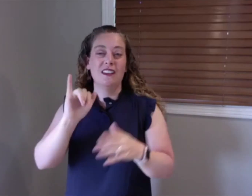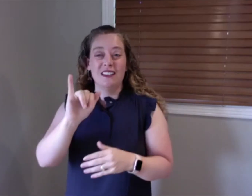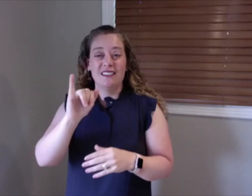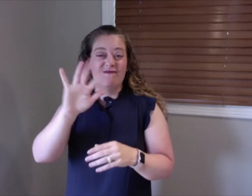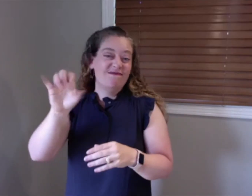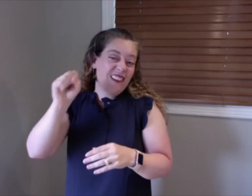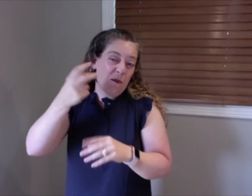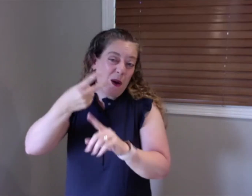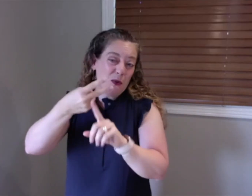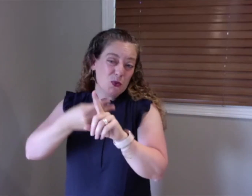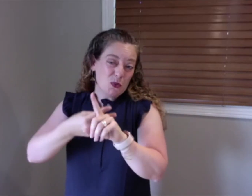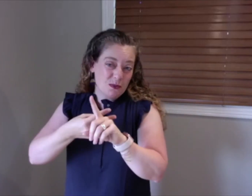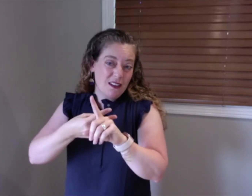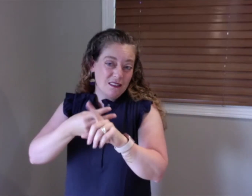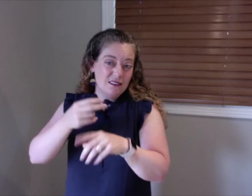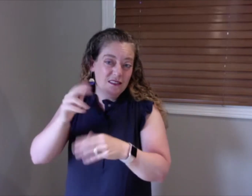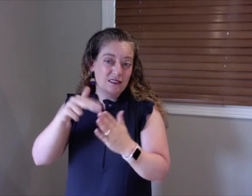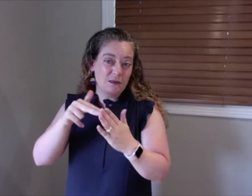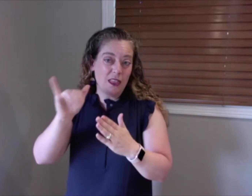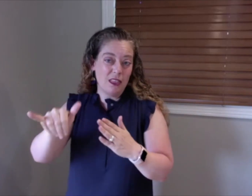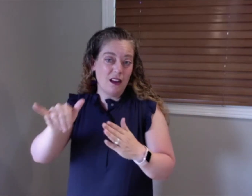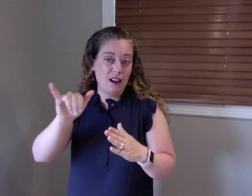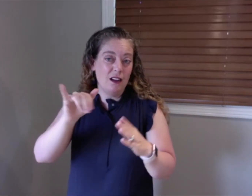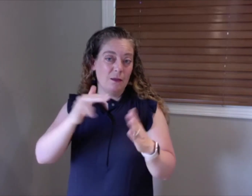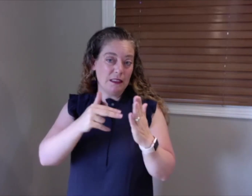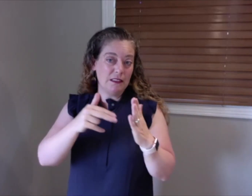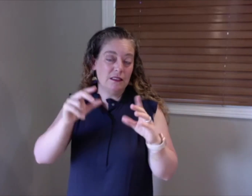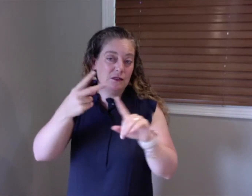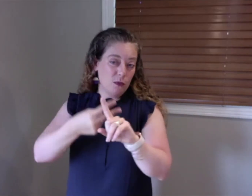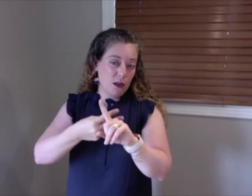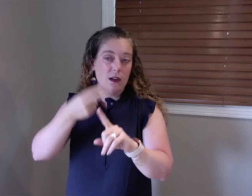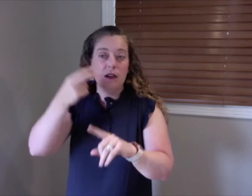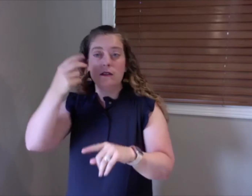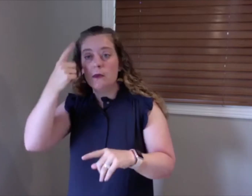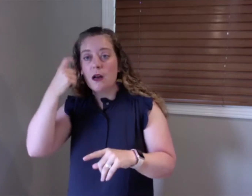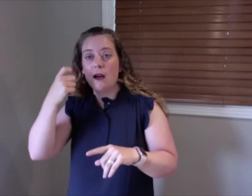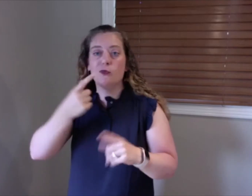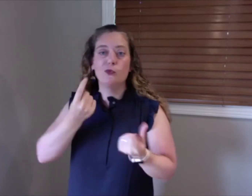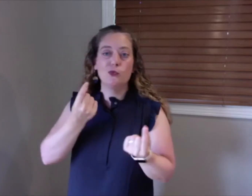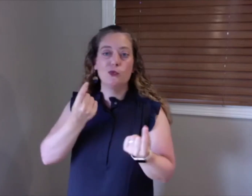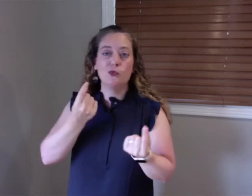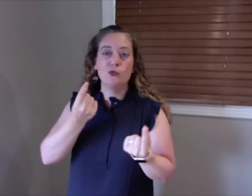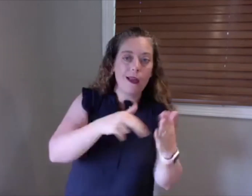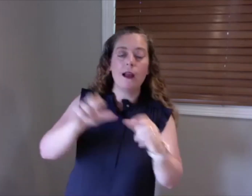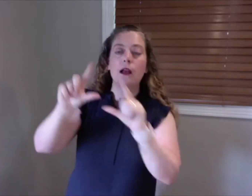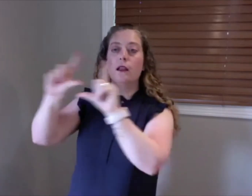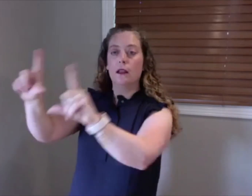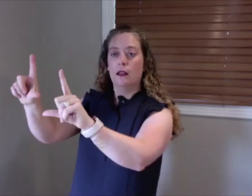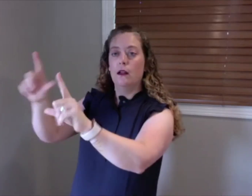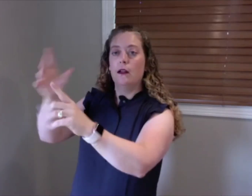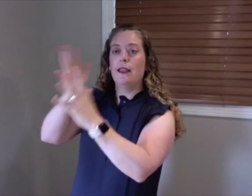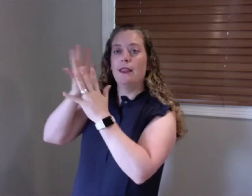achieved my vision and it took me about two months to complete that painting because what I would do